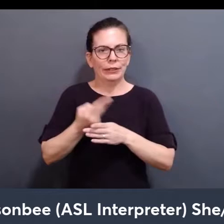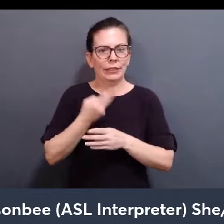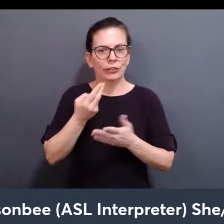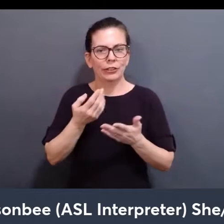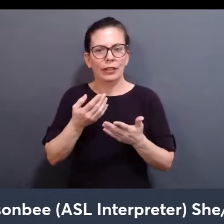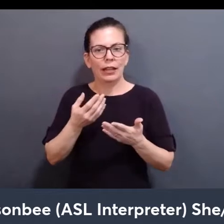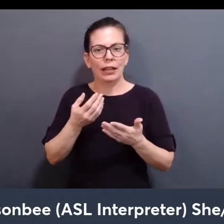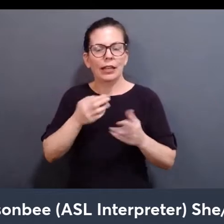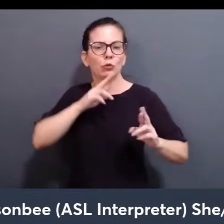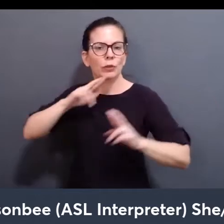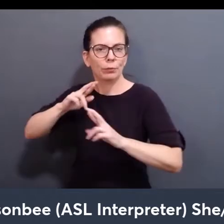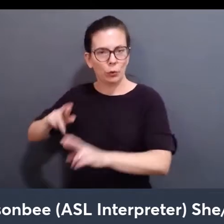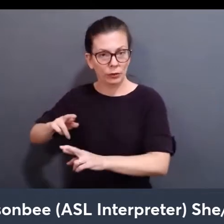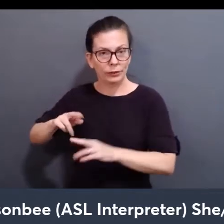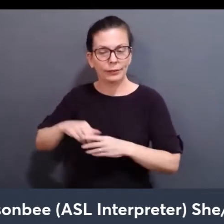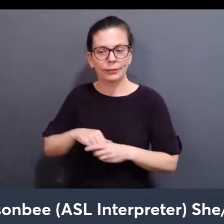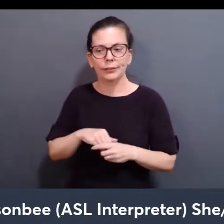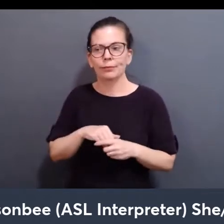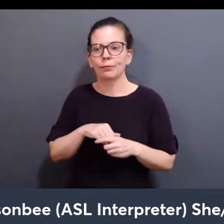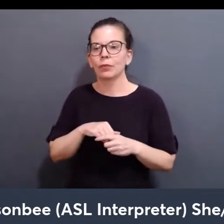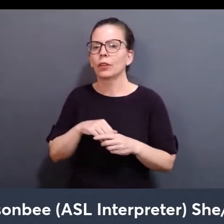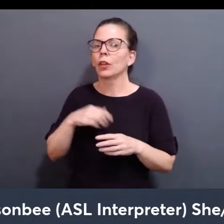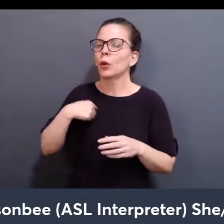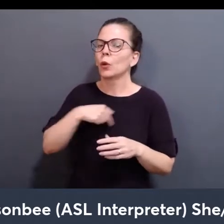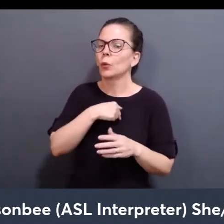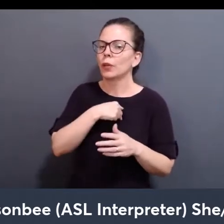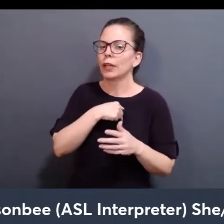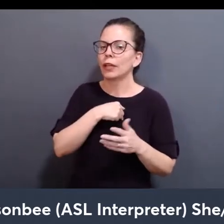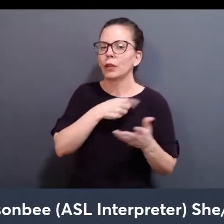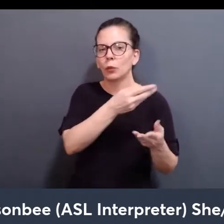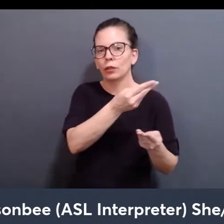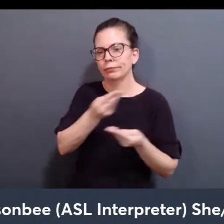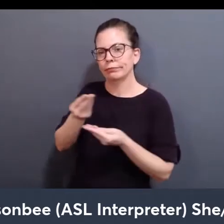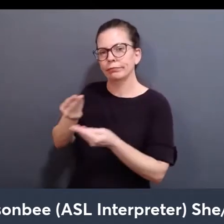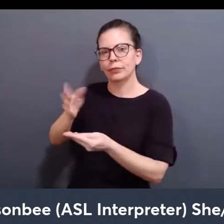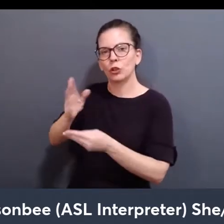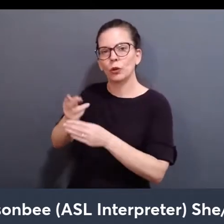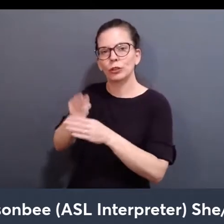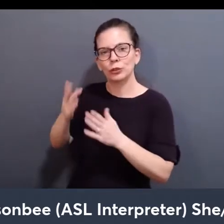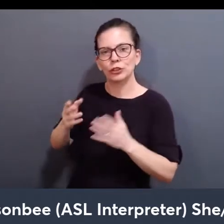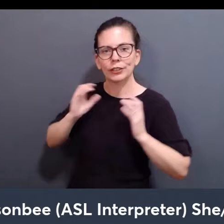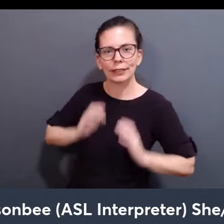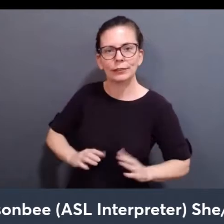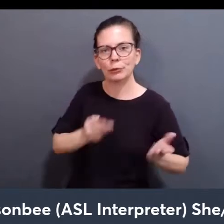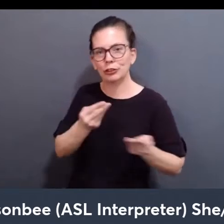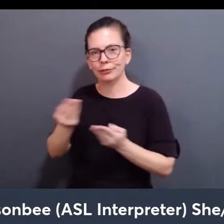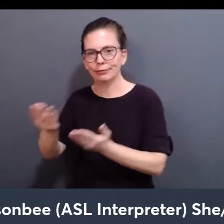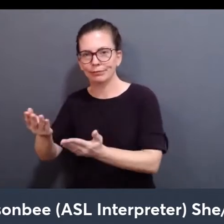and deliver those to your users and customers. It's also embeddable,